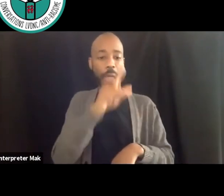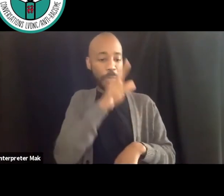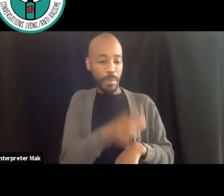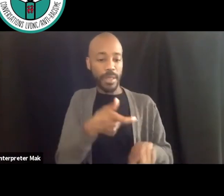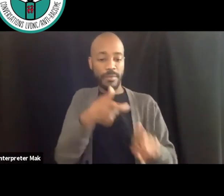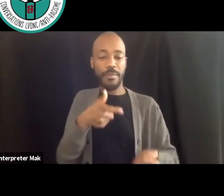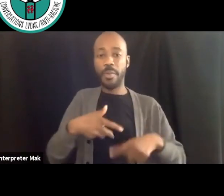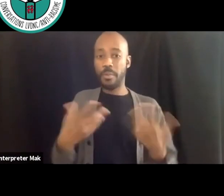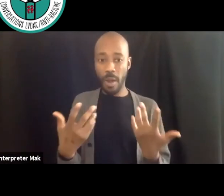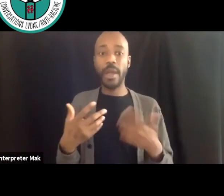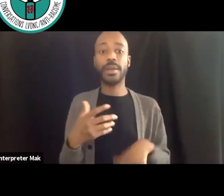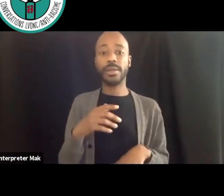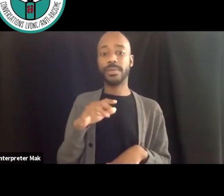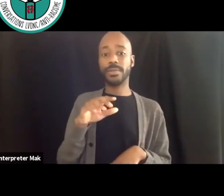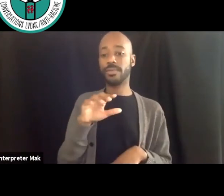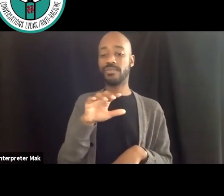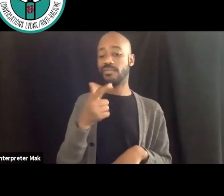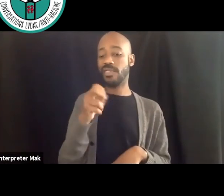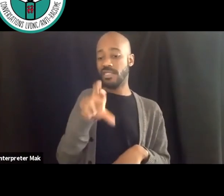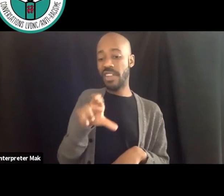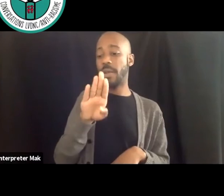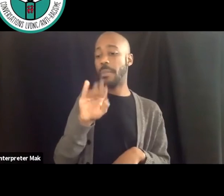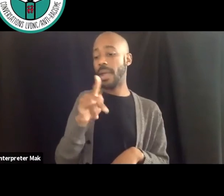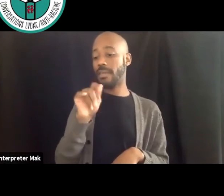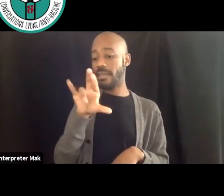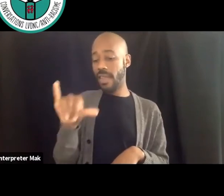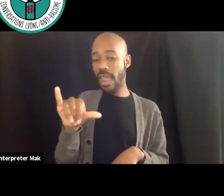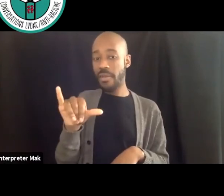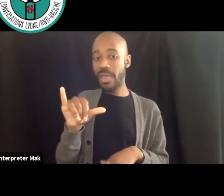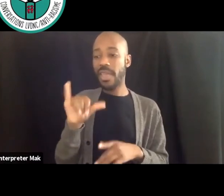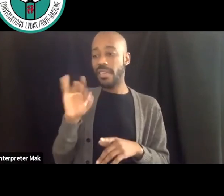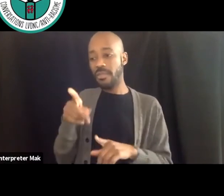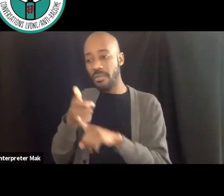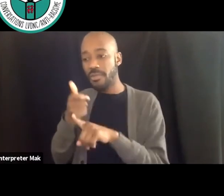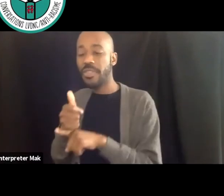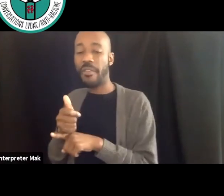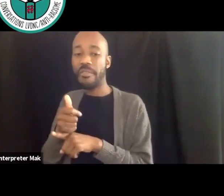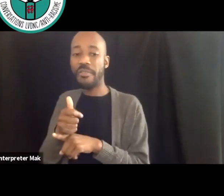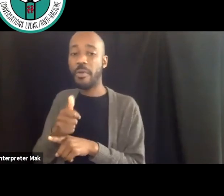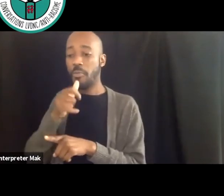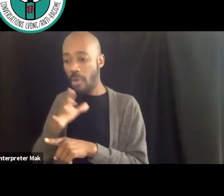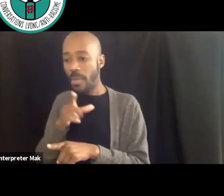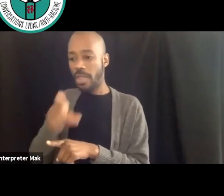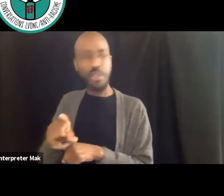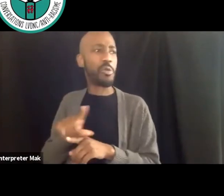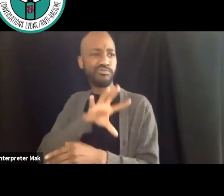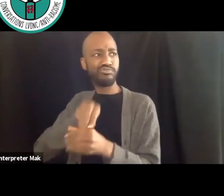what kind of essential list, gender binary notion, that if you are a woman these are the activities you take part to in,